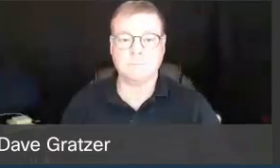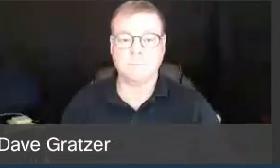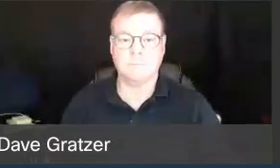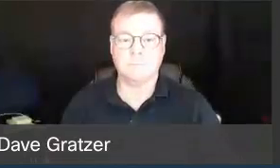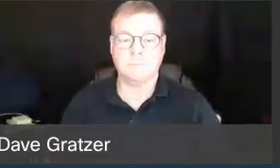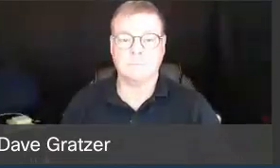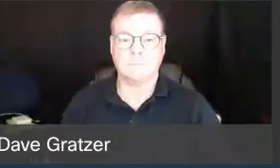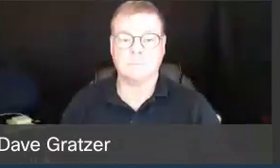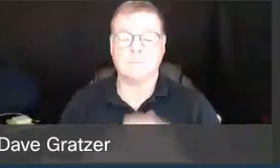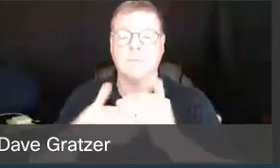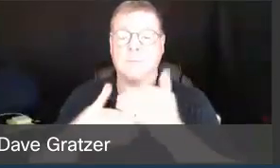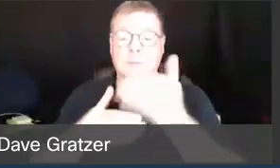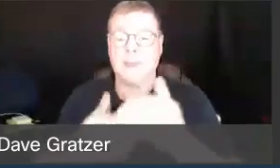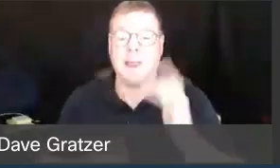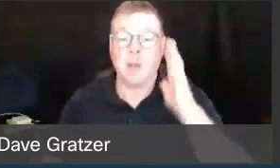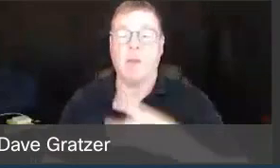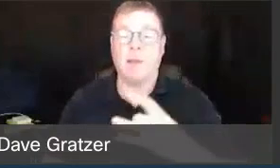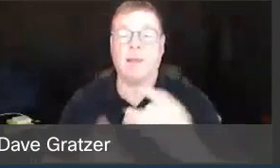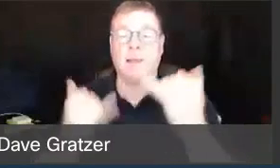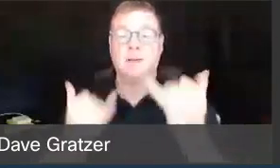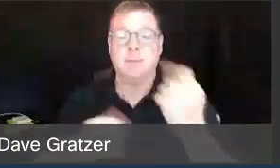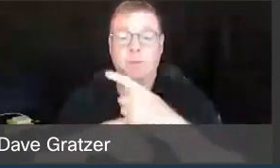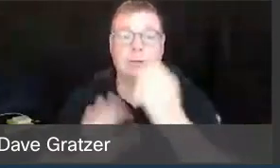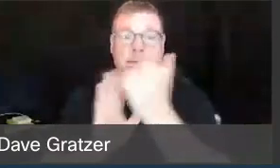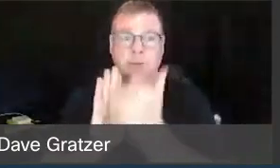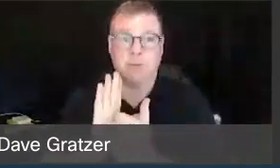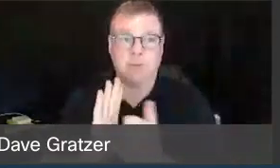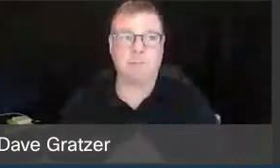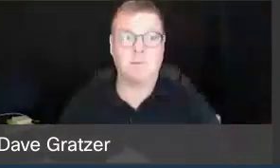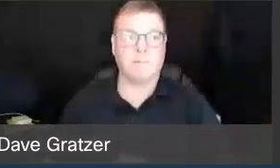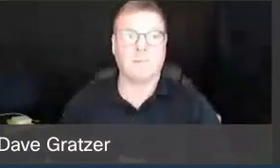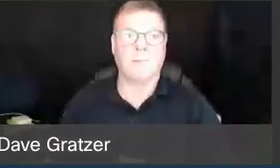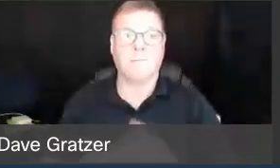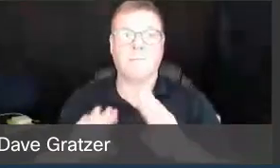and next I'd like to introduce today's Webinar's agenda. So coming up next will